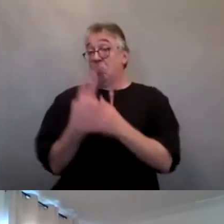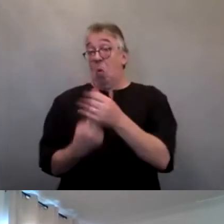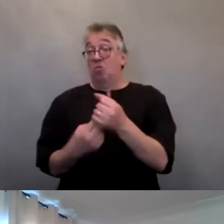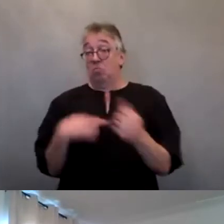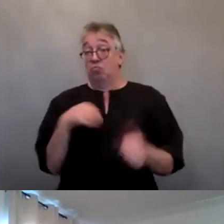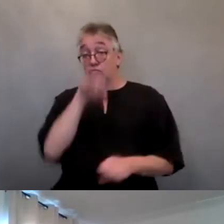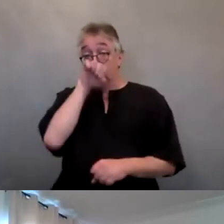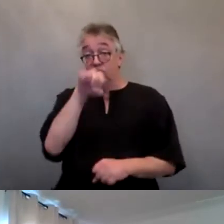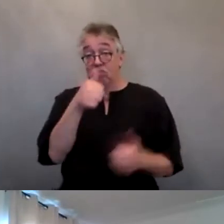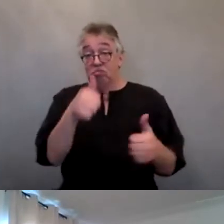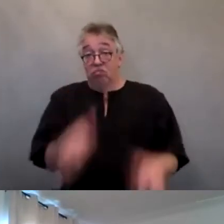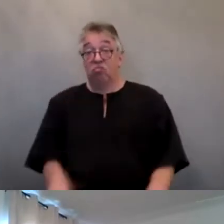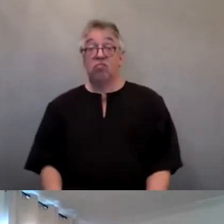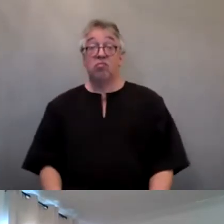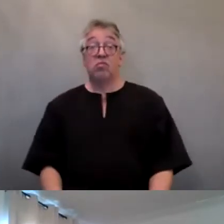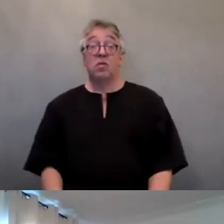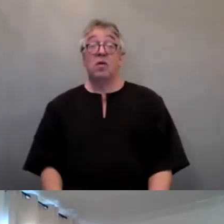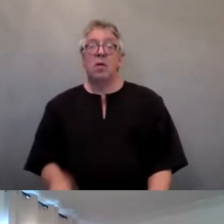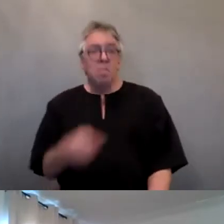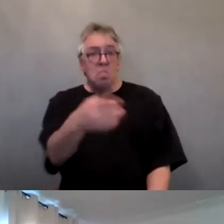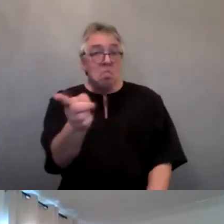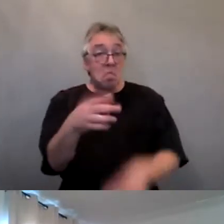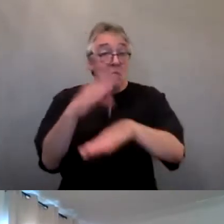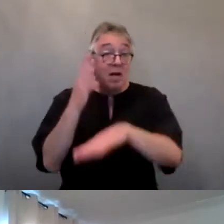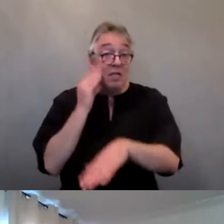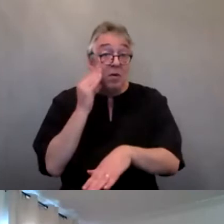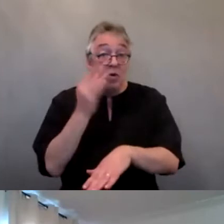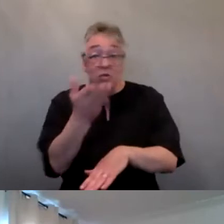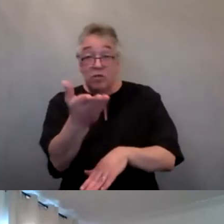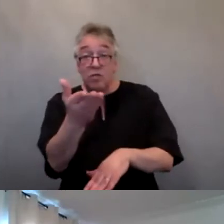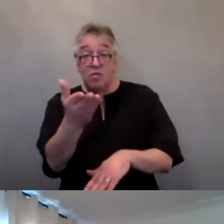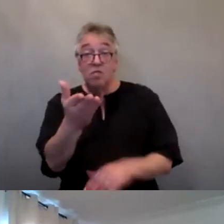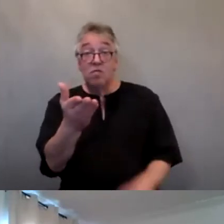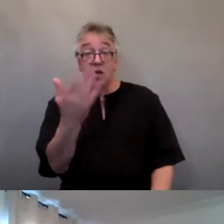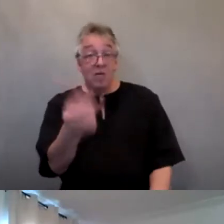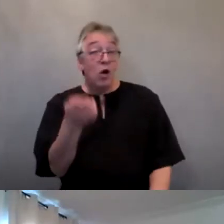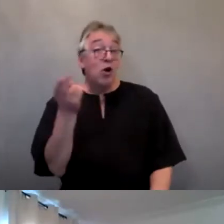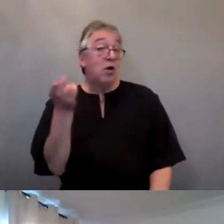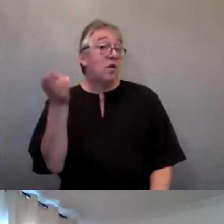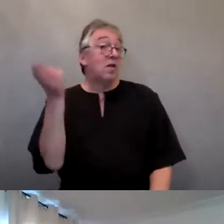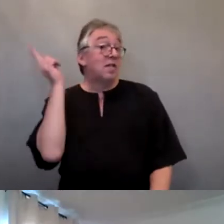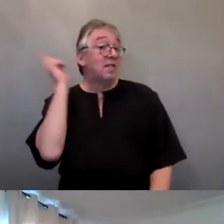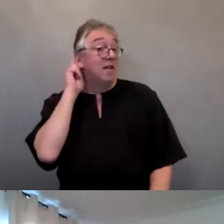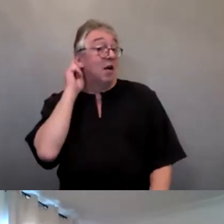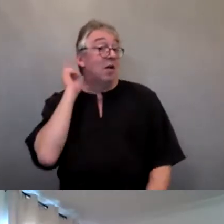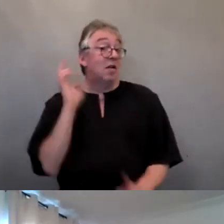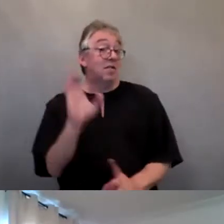if Dr. Naama Tsach wants to add. >> AVI BLAU: Anyone else on this issue?